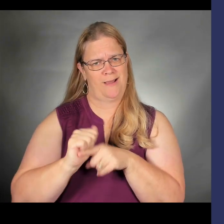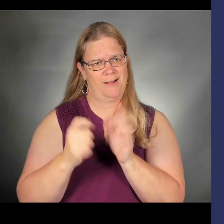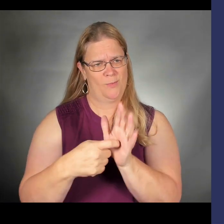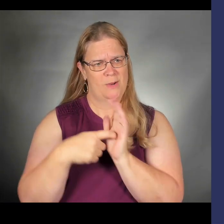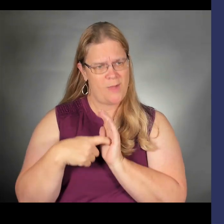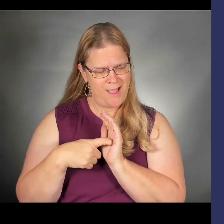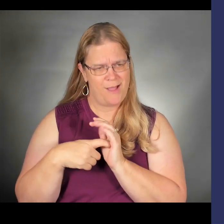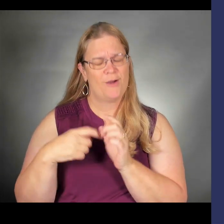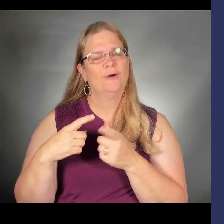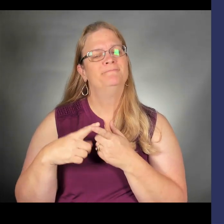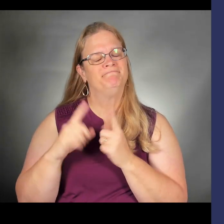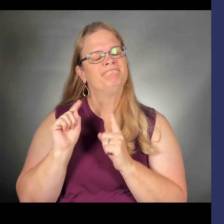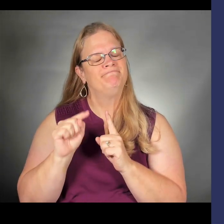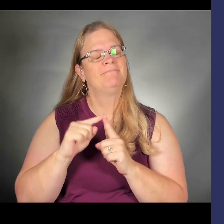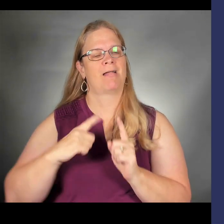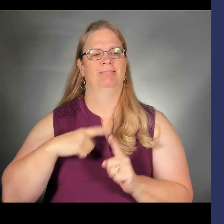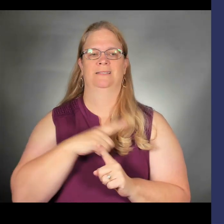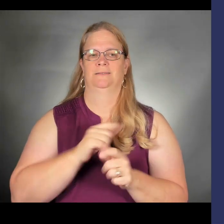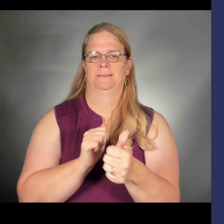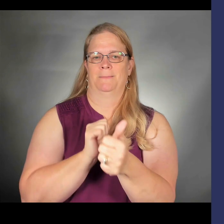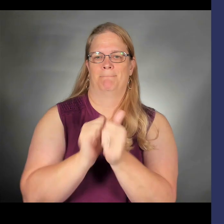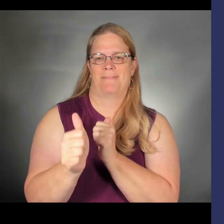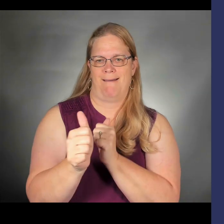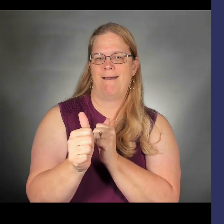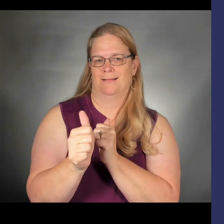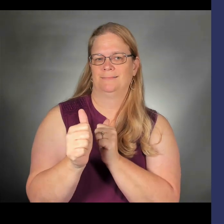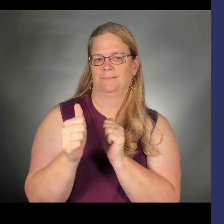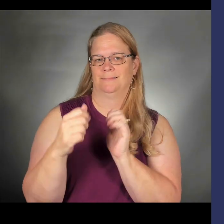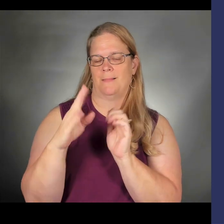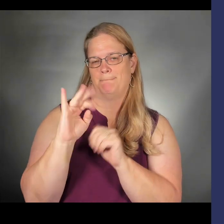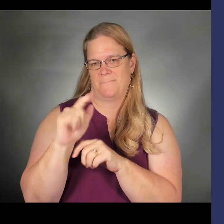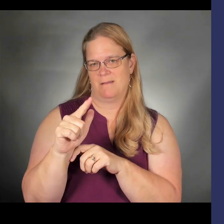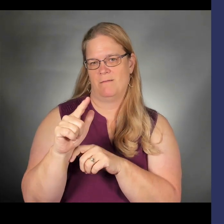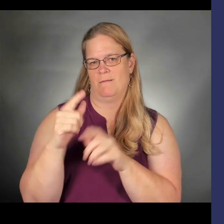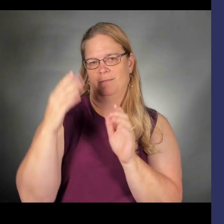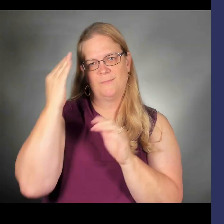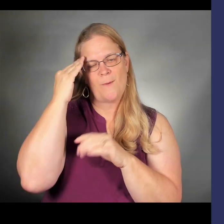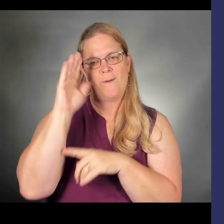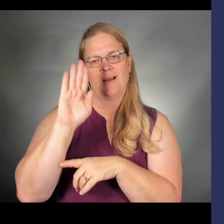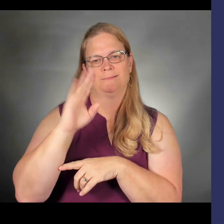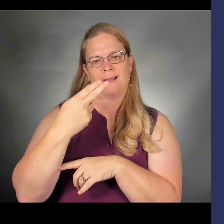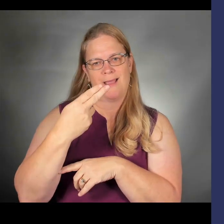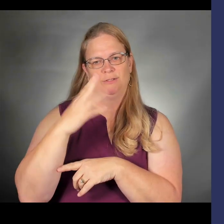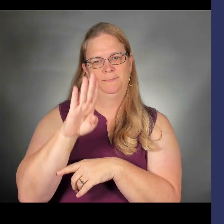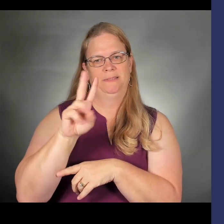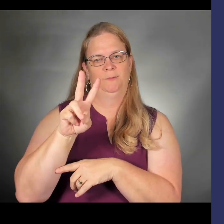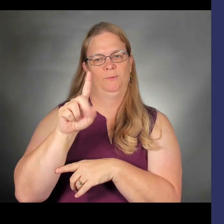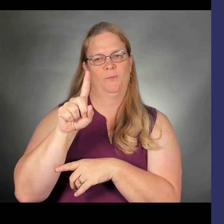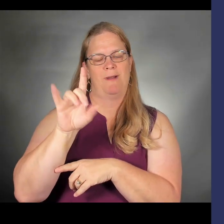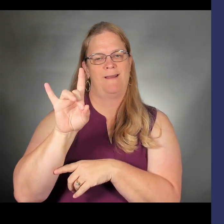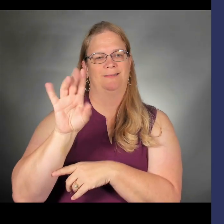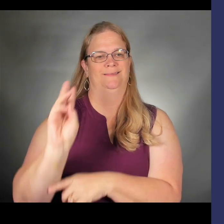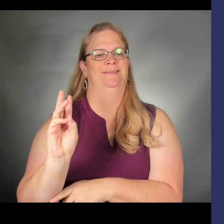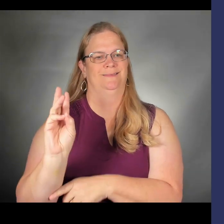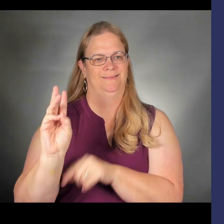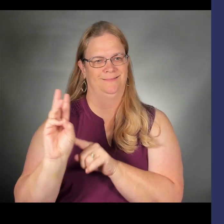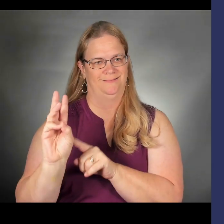So why is this training required? The Legislature passed a bill known as House Bill